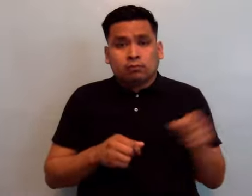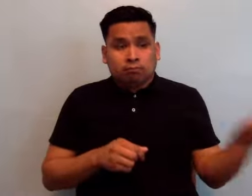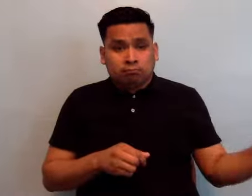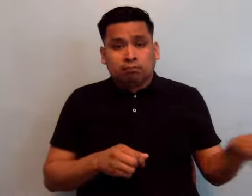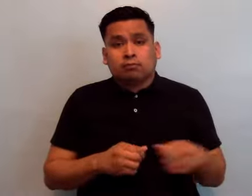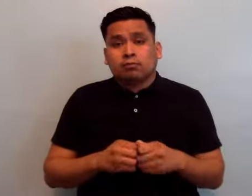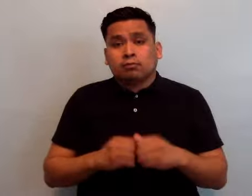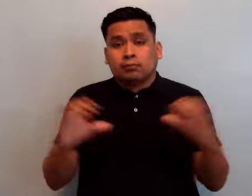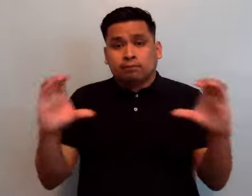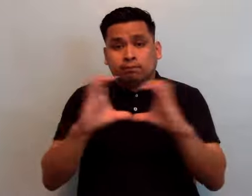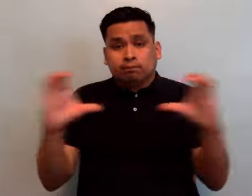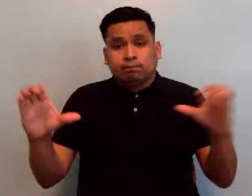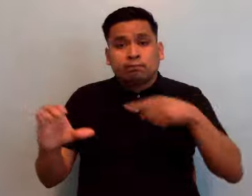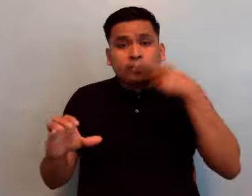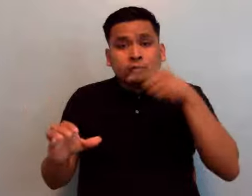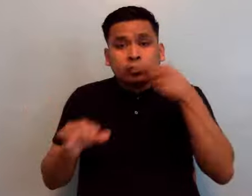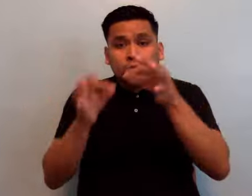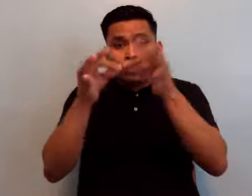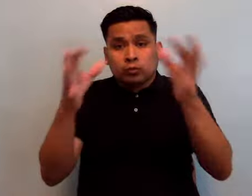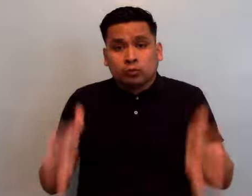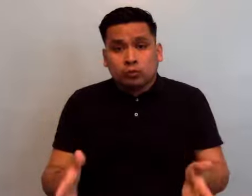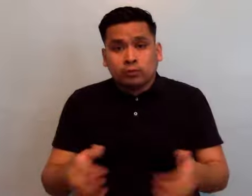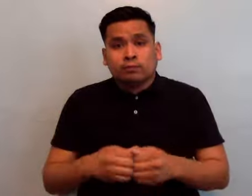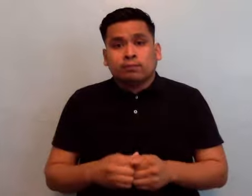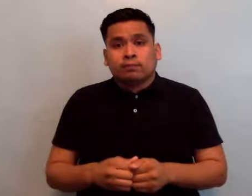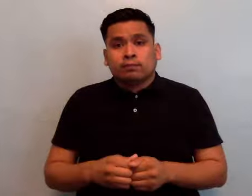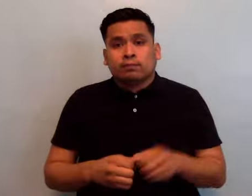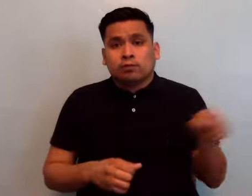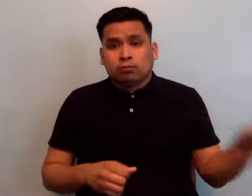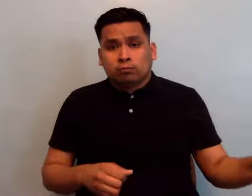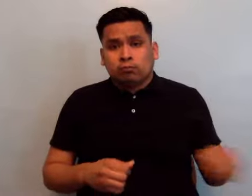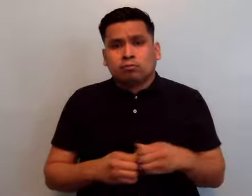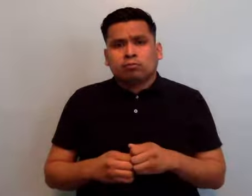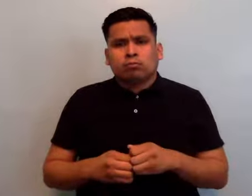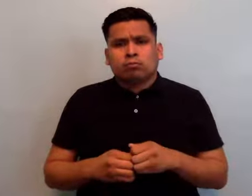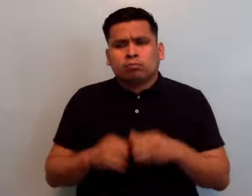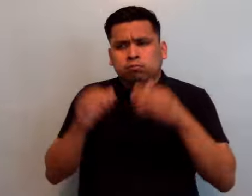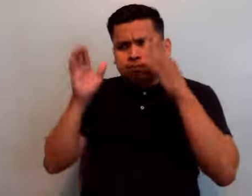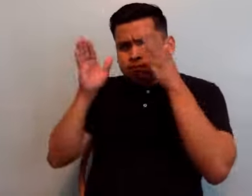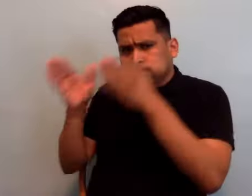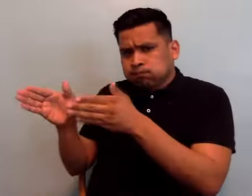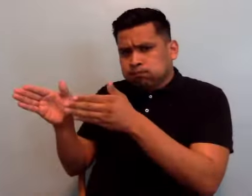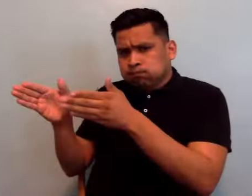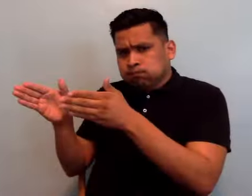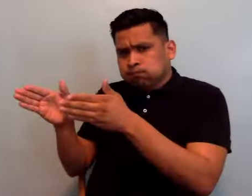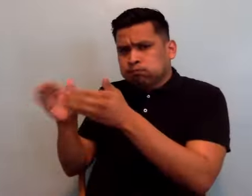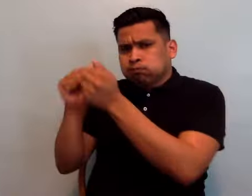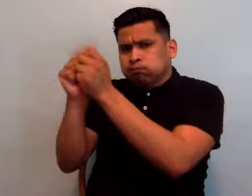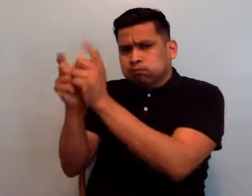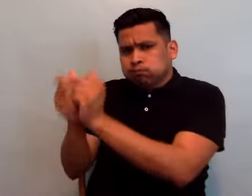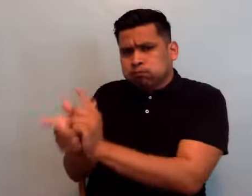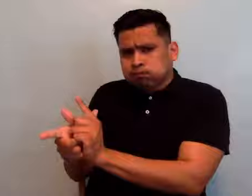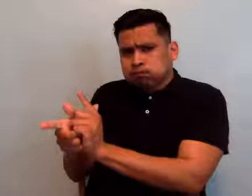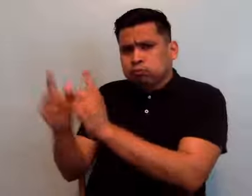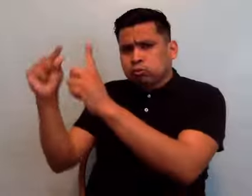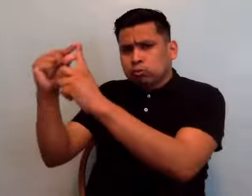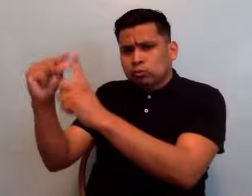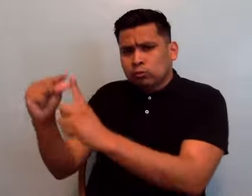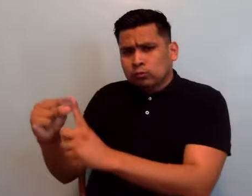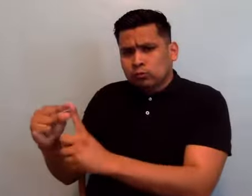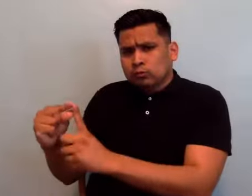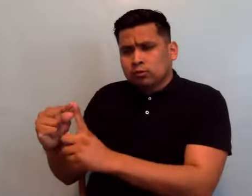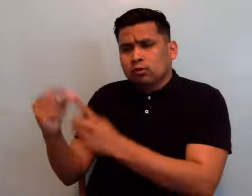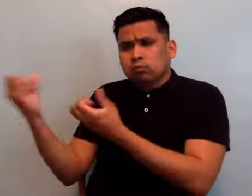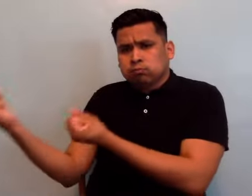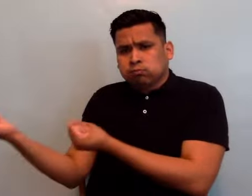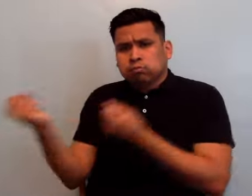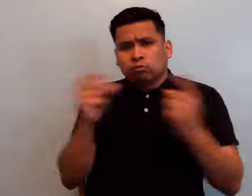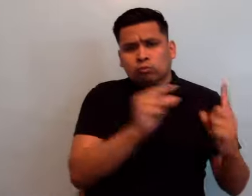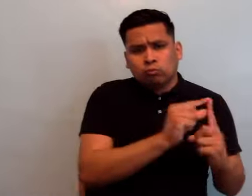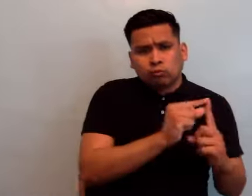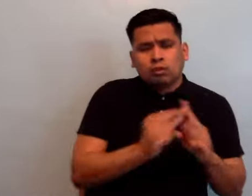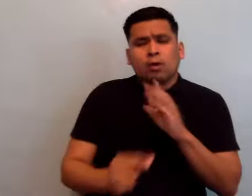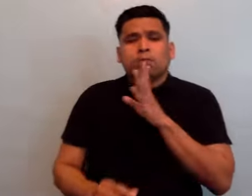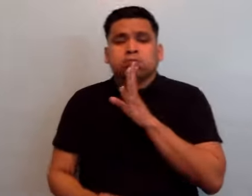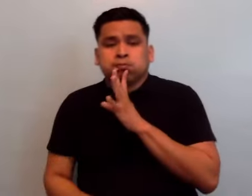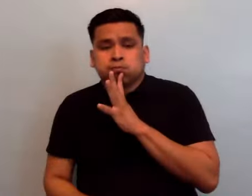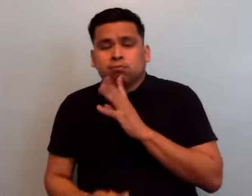A certified hearing interpreter (CHI) listens to the spoken word and interprets